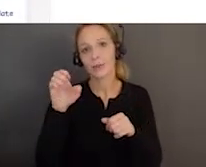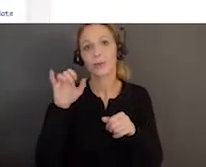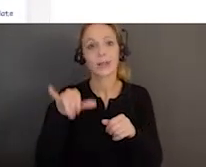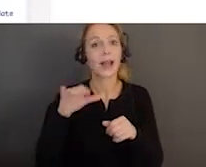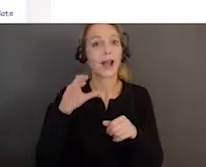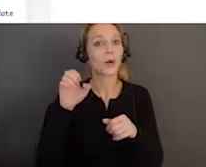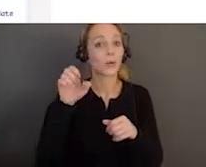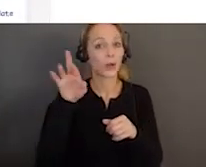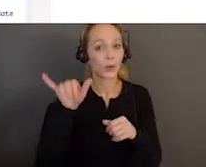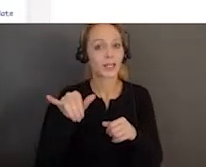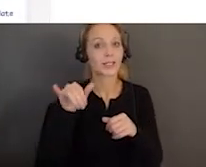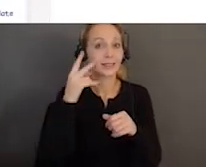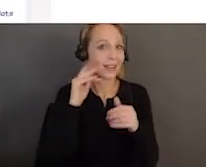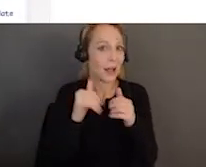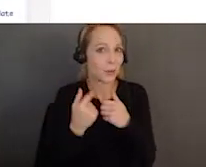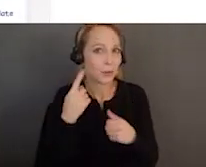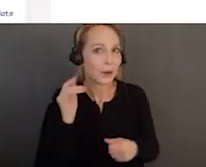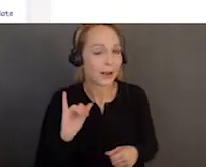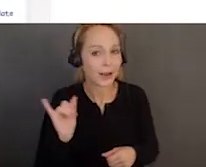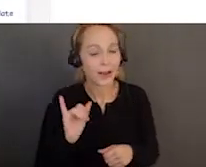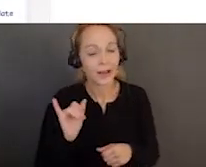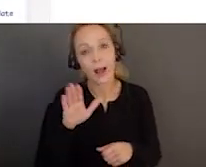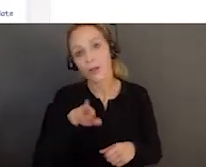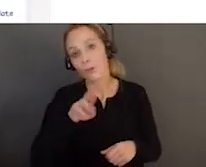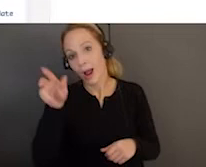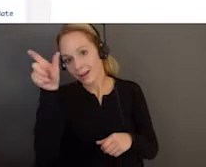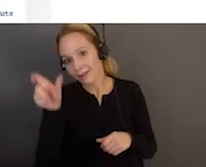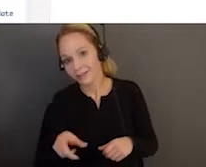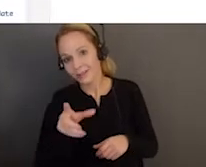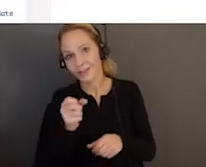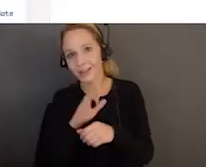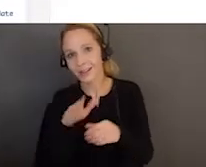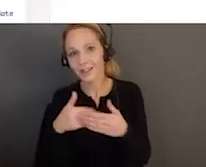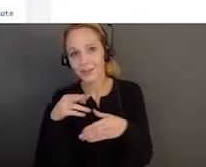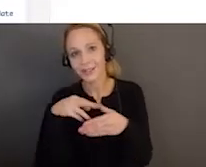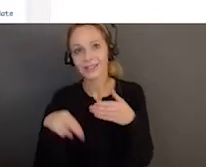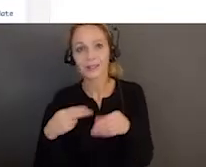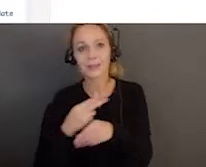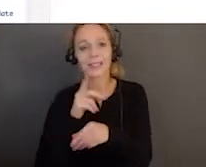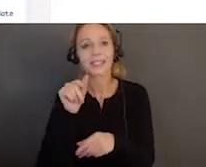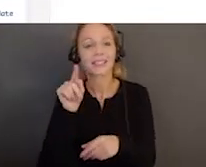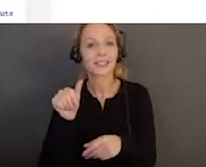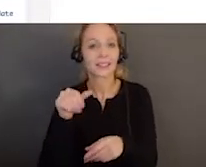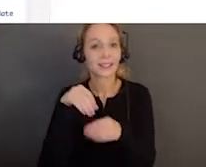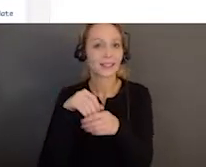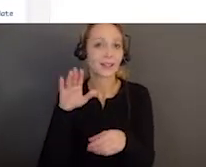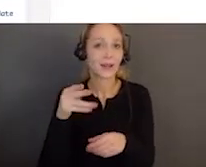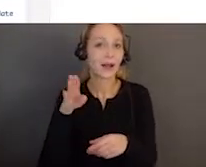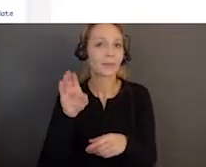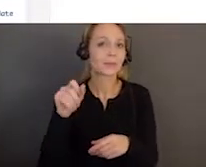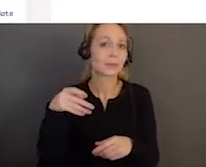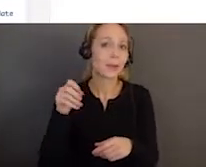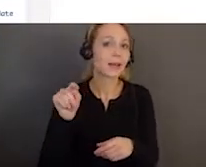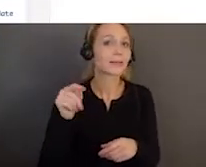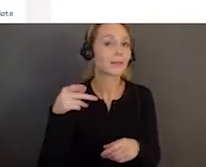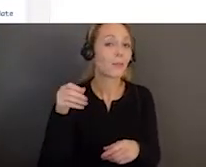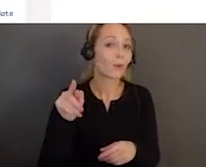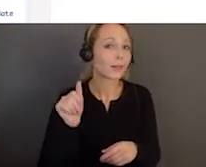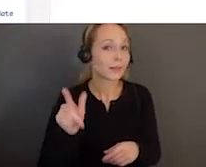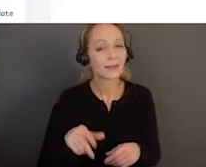SO ON THE RIGHT HERE, YOU'LL GET THE RESULTS OF THE QUERY USING THE DATA IN YOUR HubSpot PORTAL AND YOU CAN